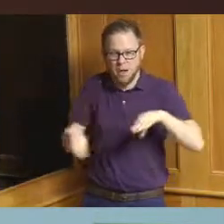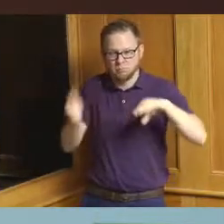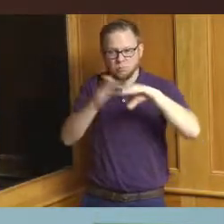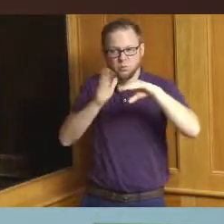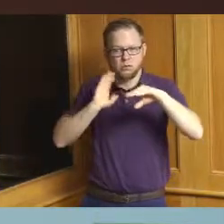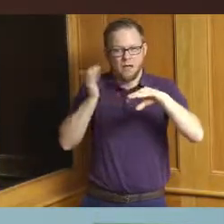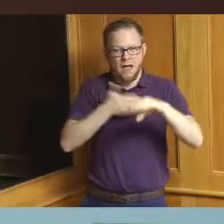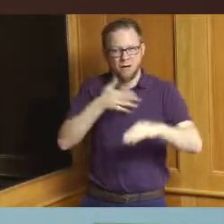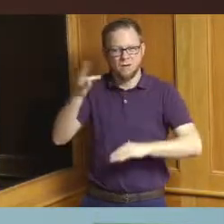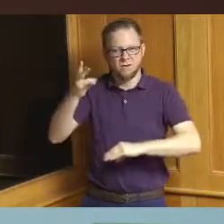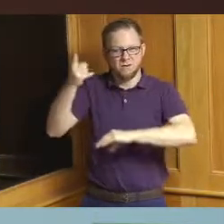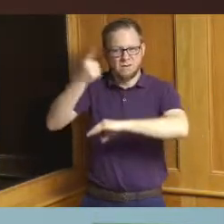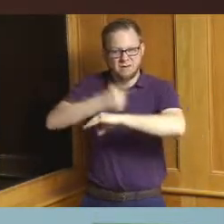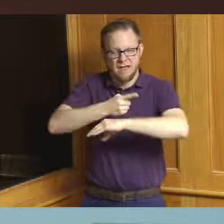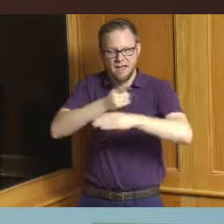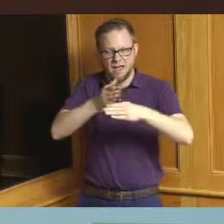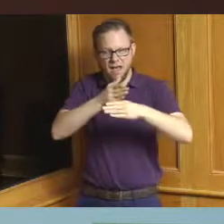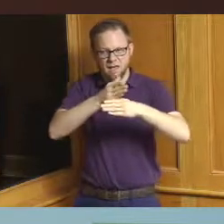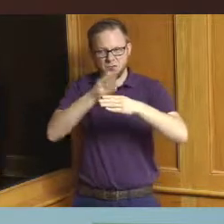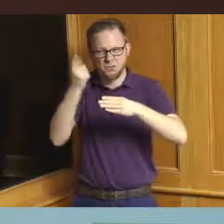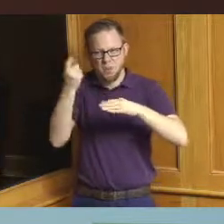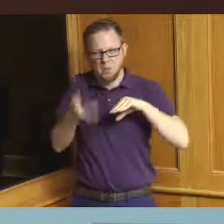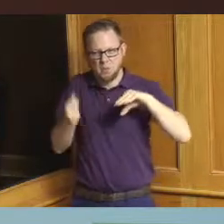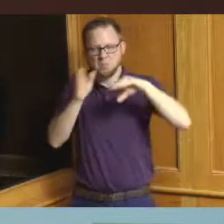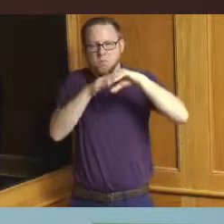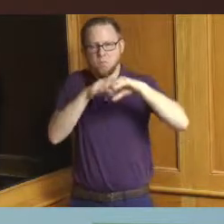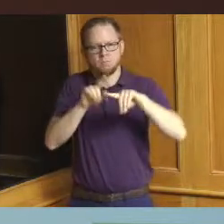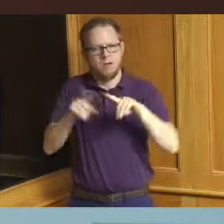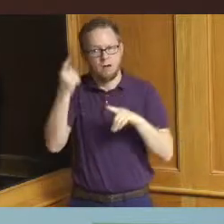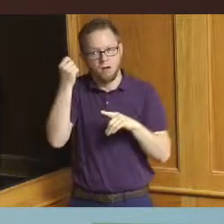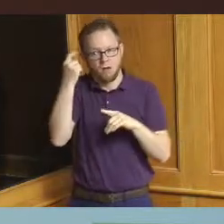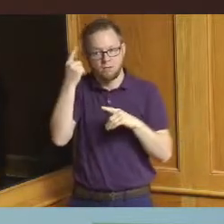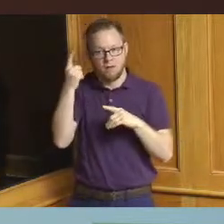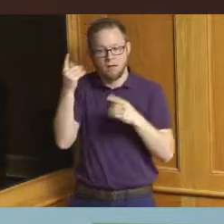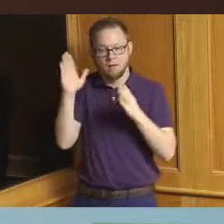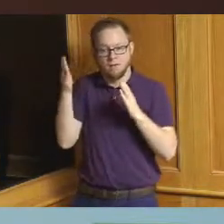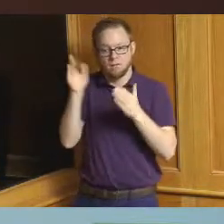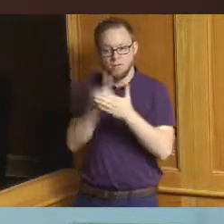is slightly inflated but it still remains higher than it was during our last peak back in September